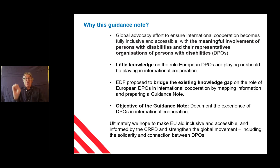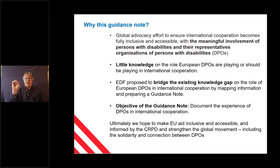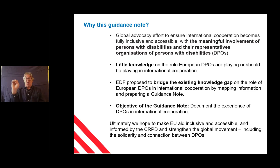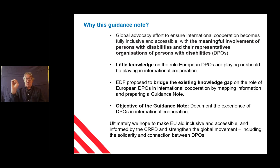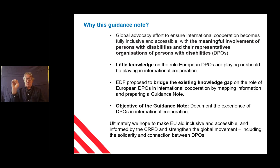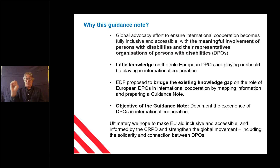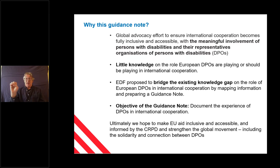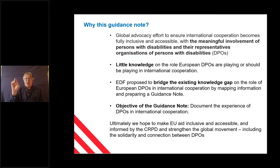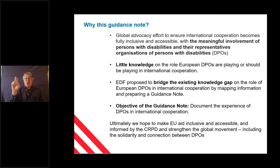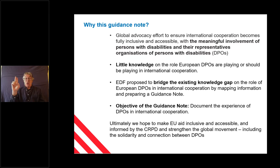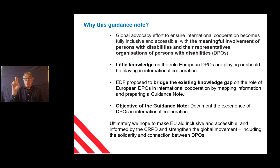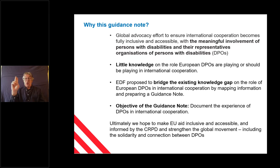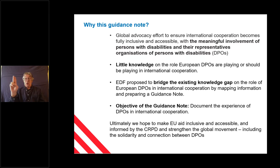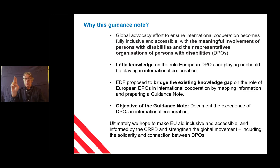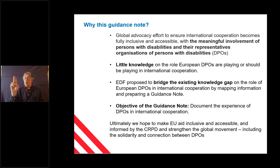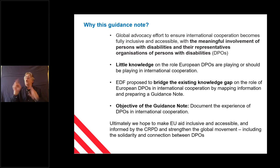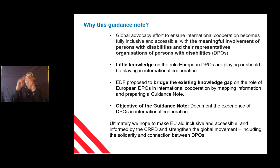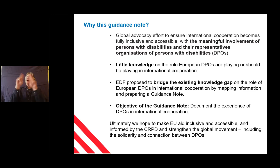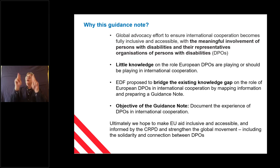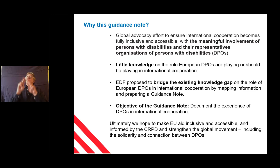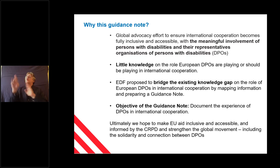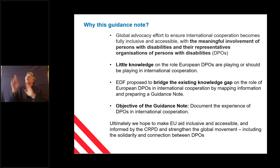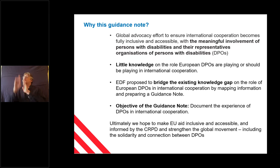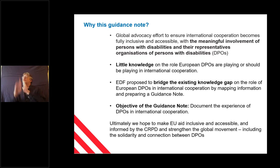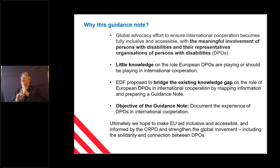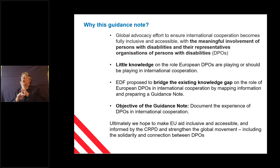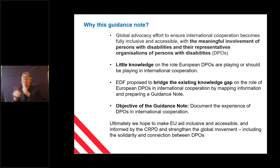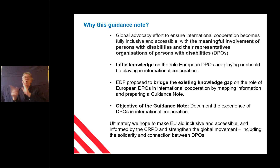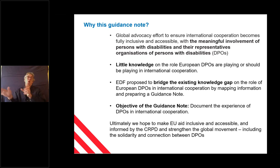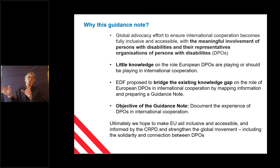and programs is fully inclusive with persons with disabilities.